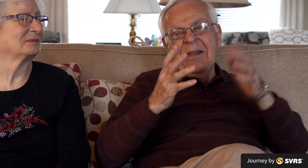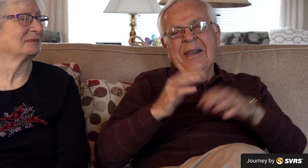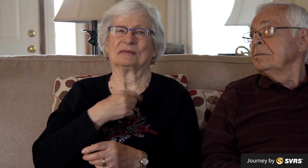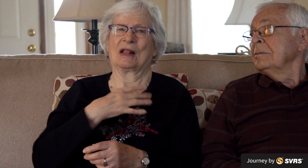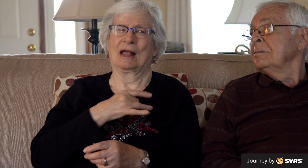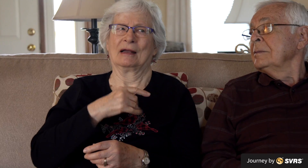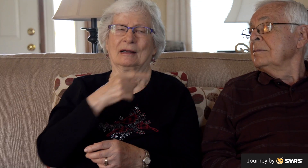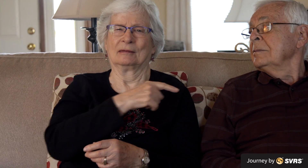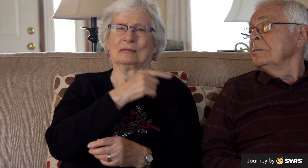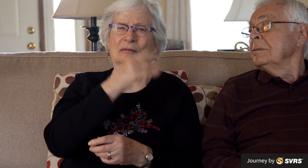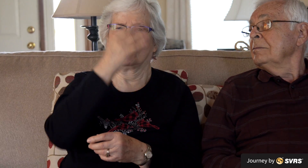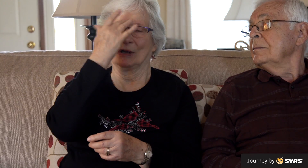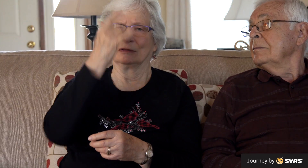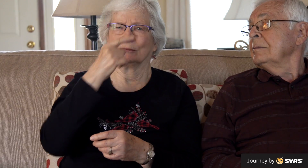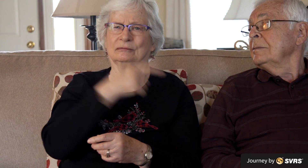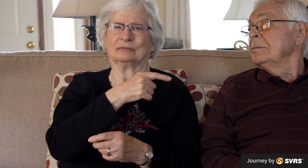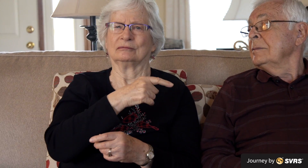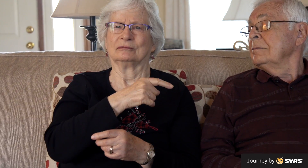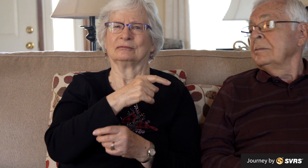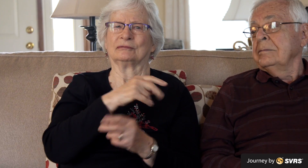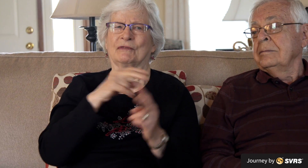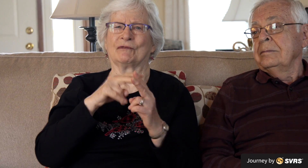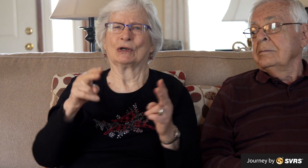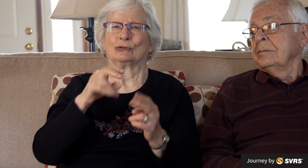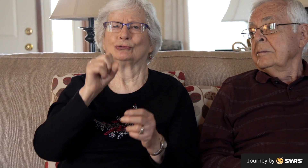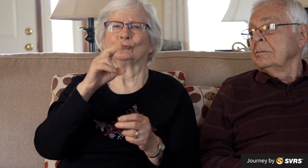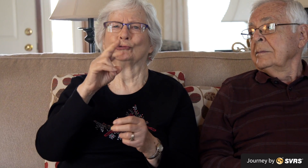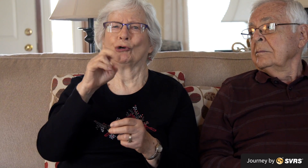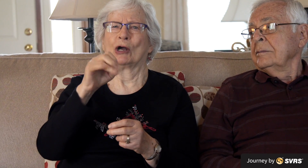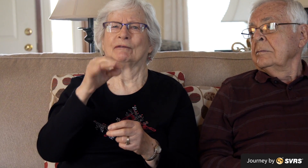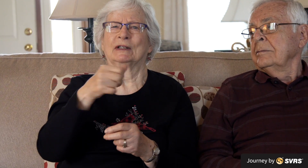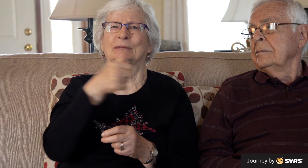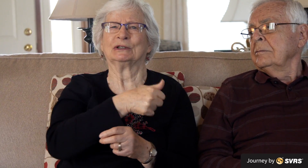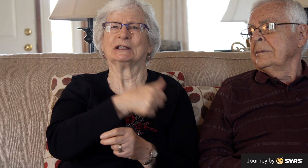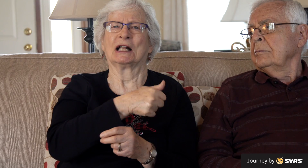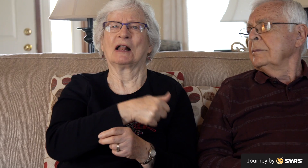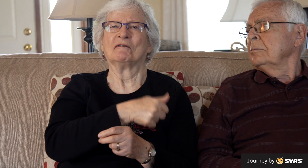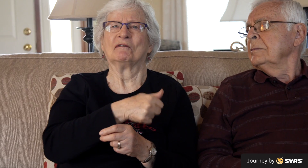I liked him because he was very sure of himself.